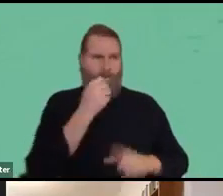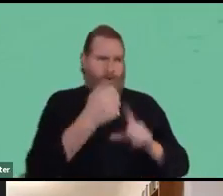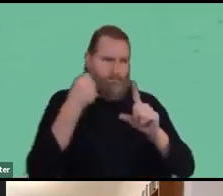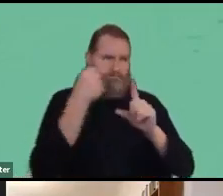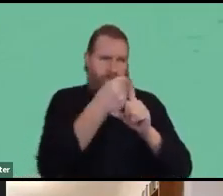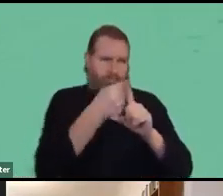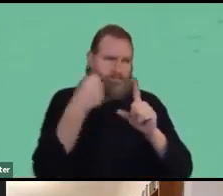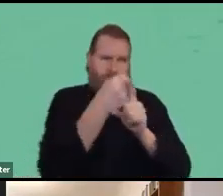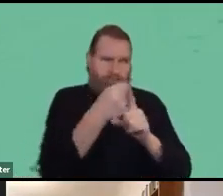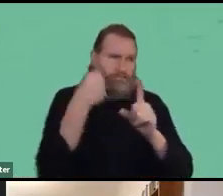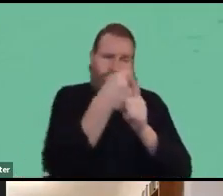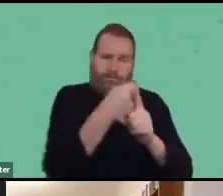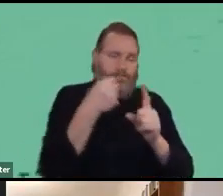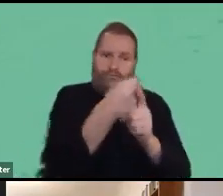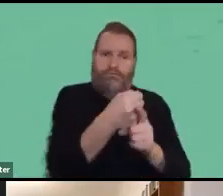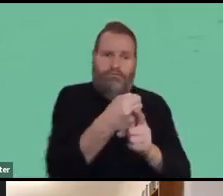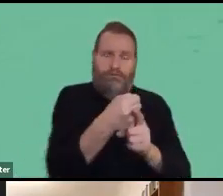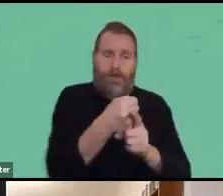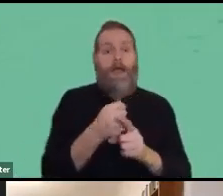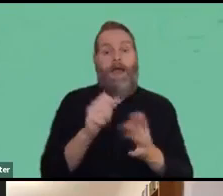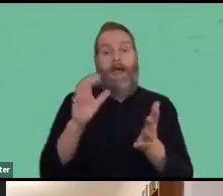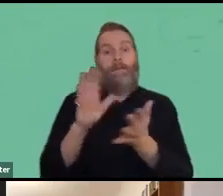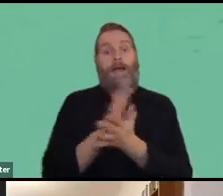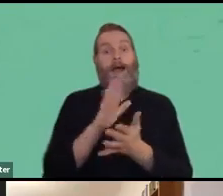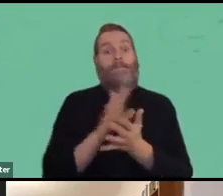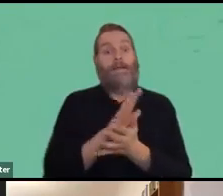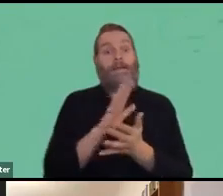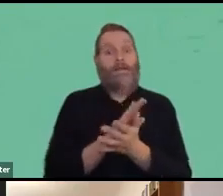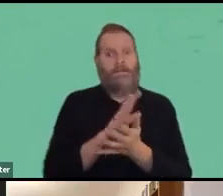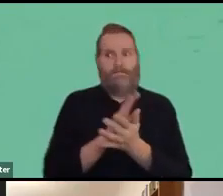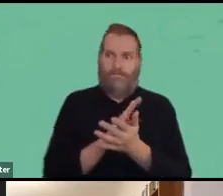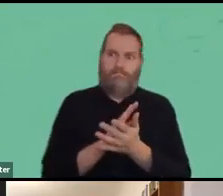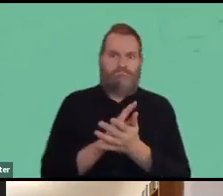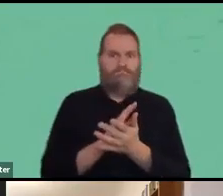um I was really pleased to see that a good half of the people are on the list to speak